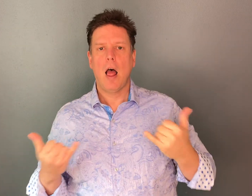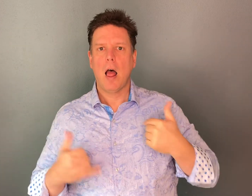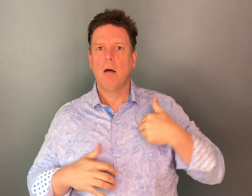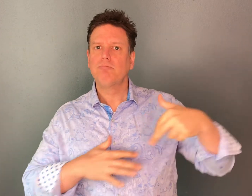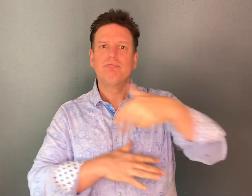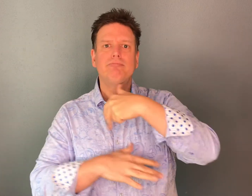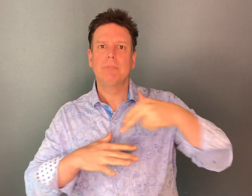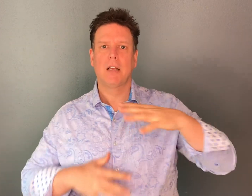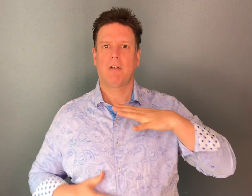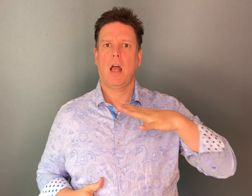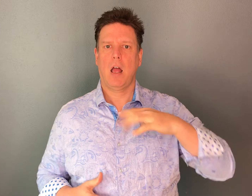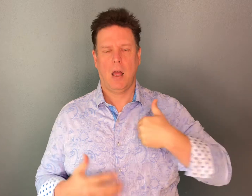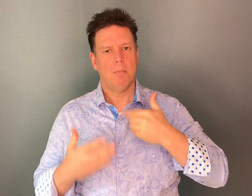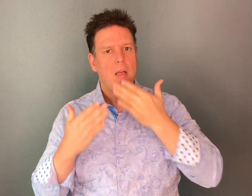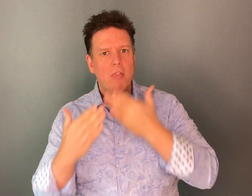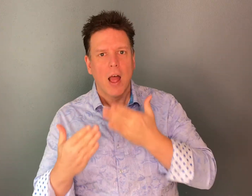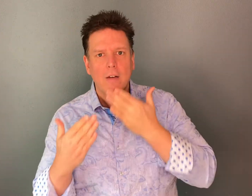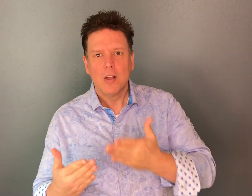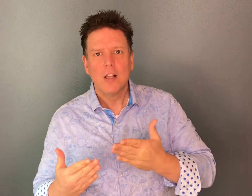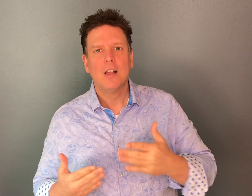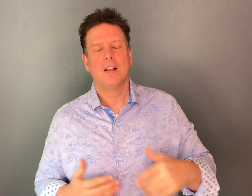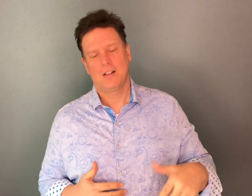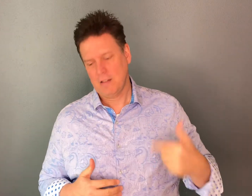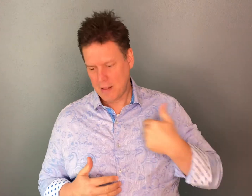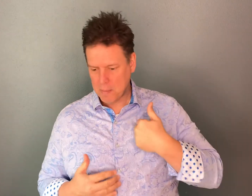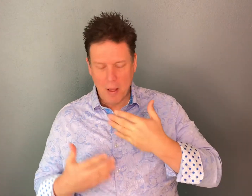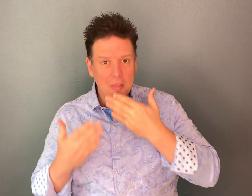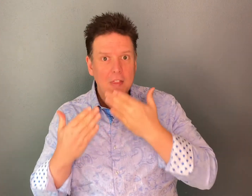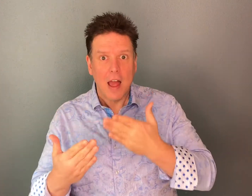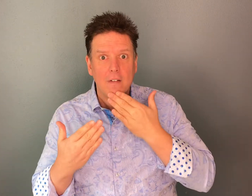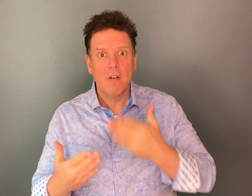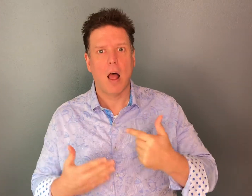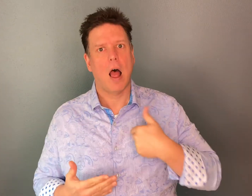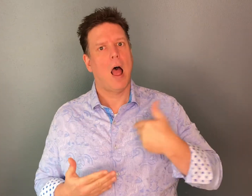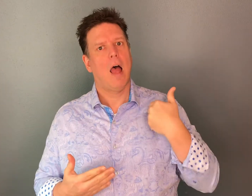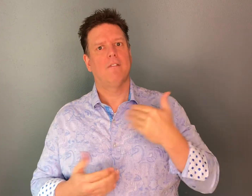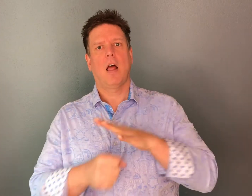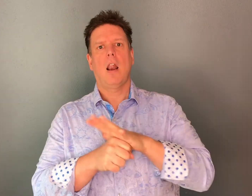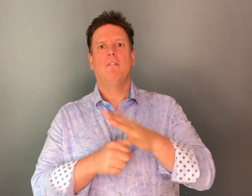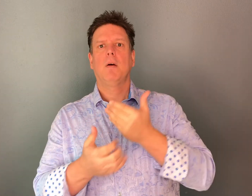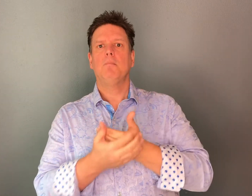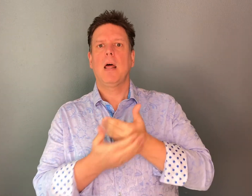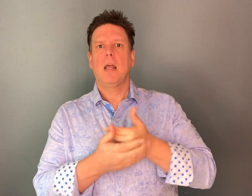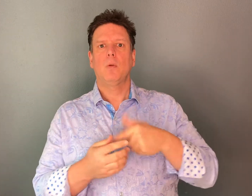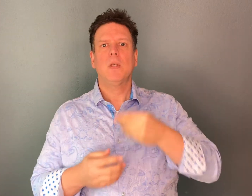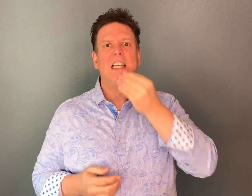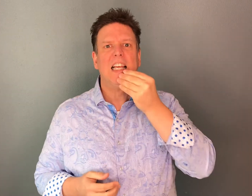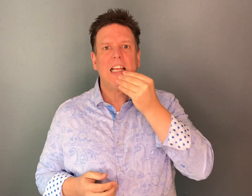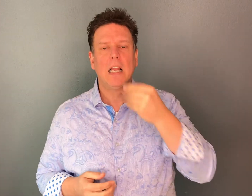better now and I'm thankful for that. I'm thankful for having enough money to be